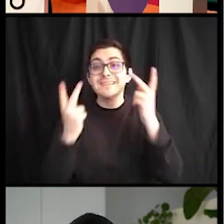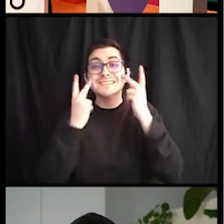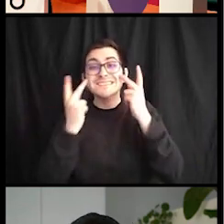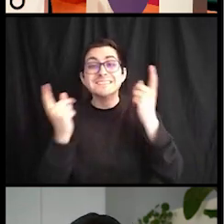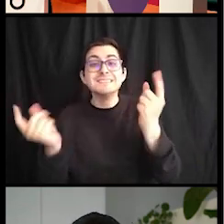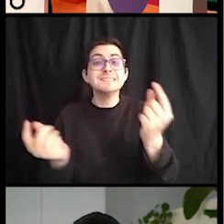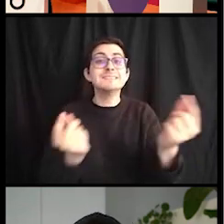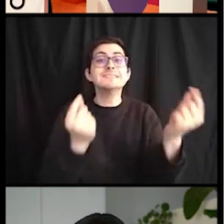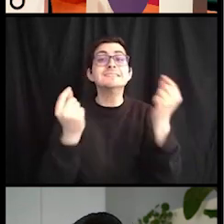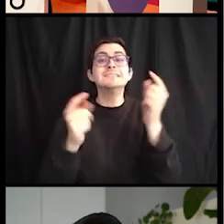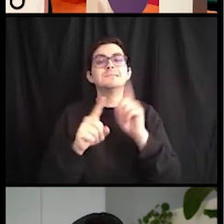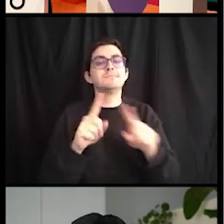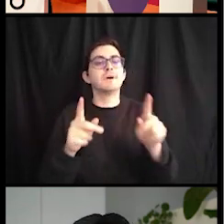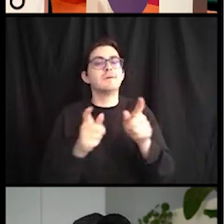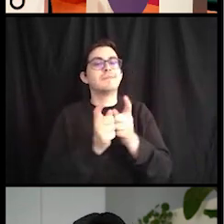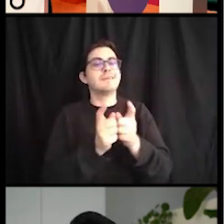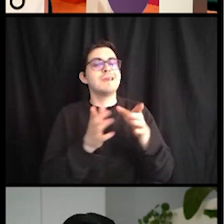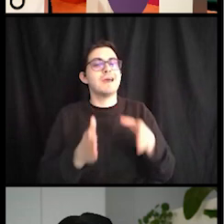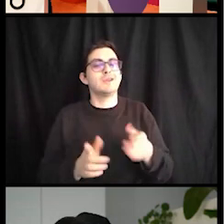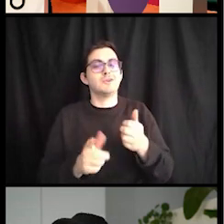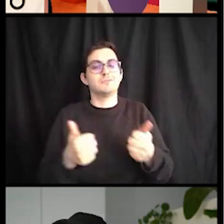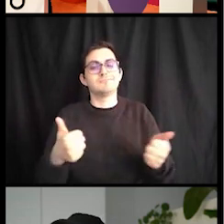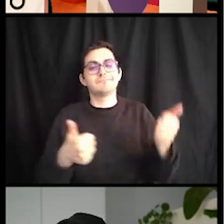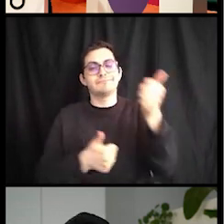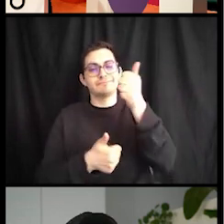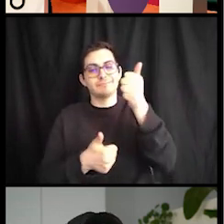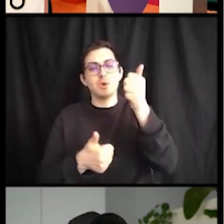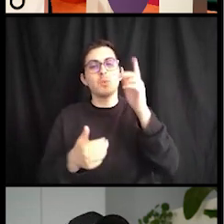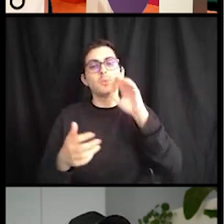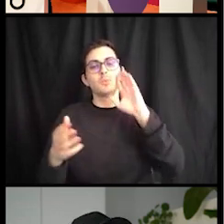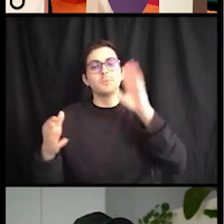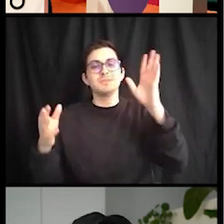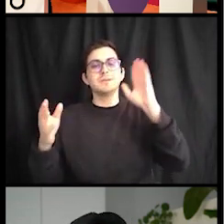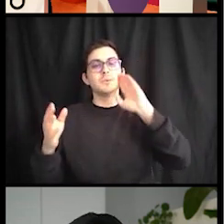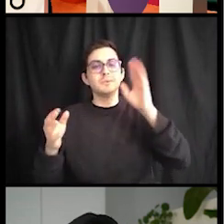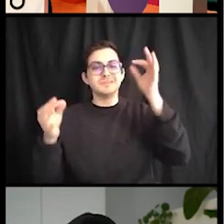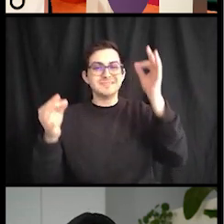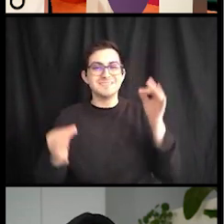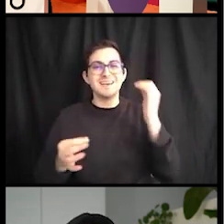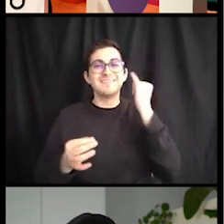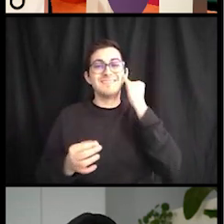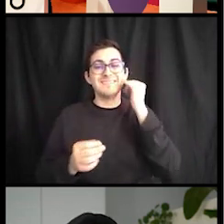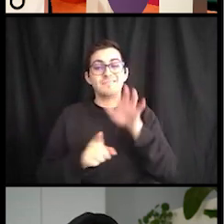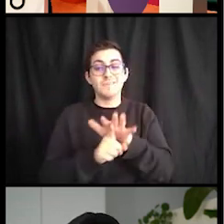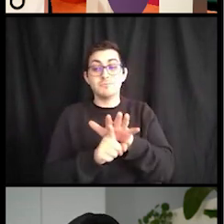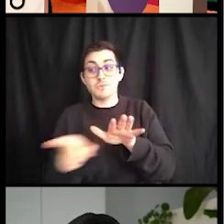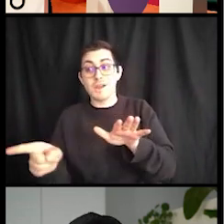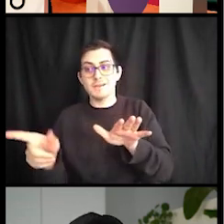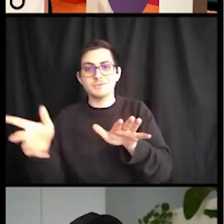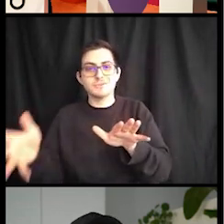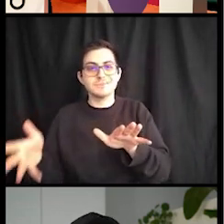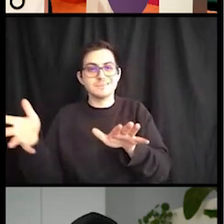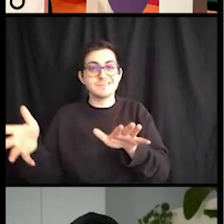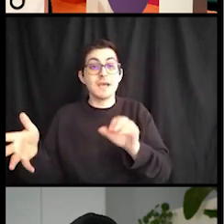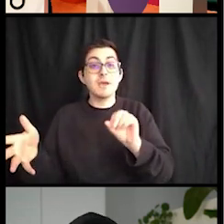But if I weren't, I would maybe ask one of the editors to review this and merge the file. All right so I'm going to go ahead